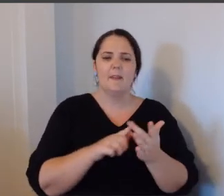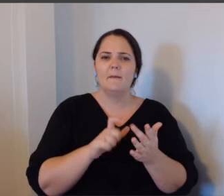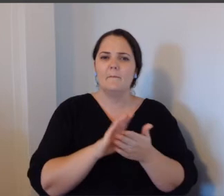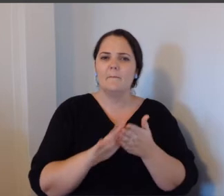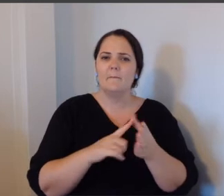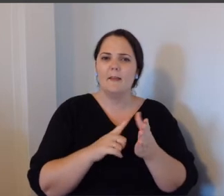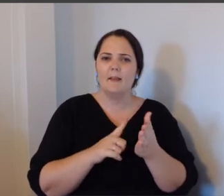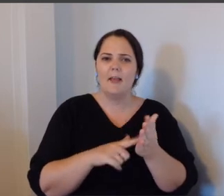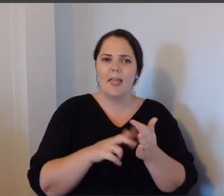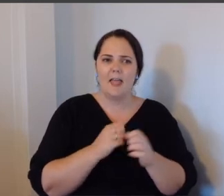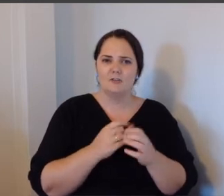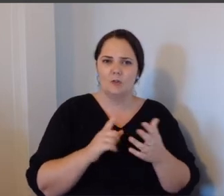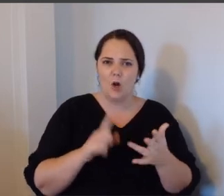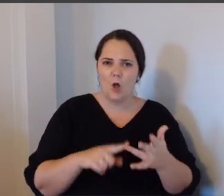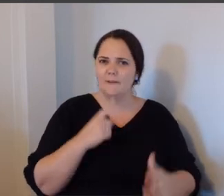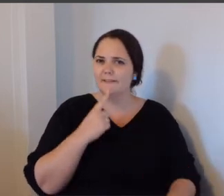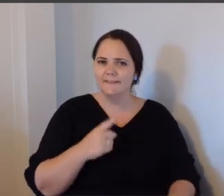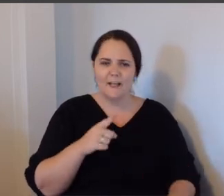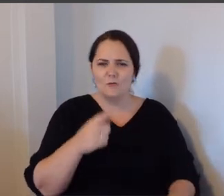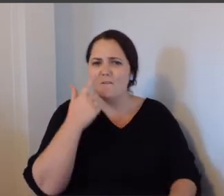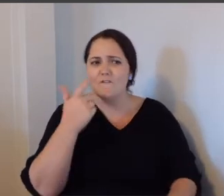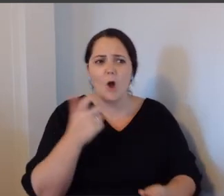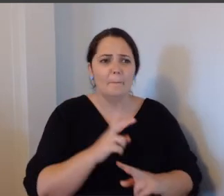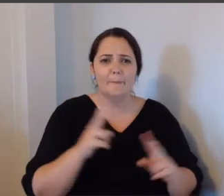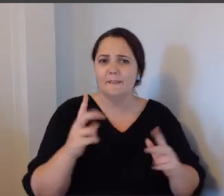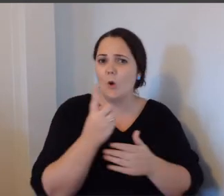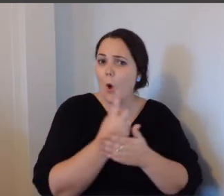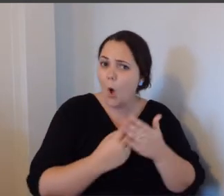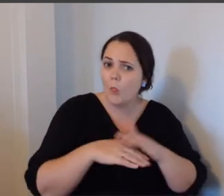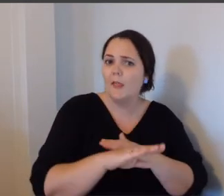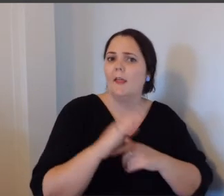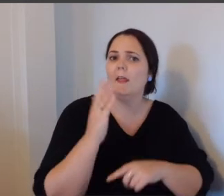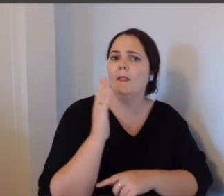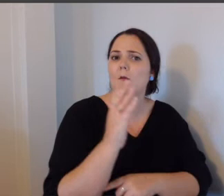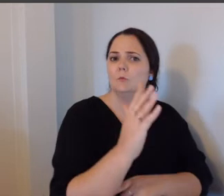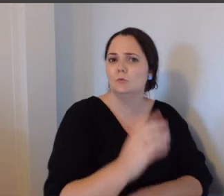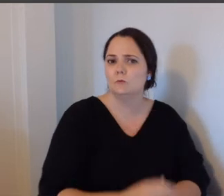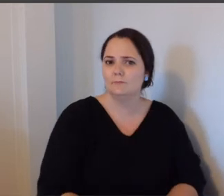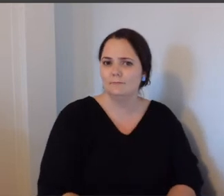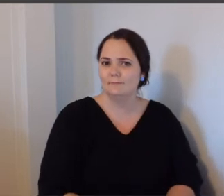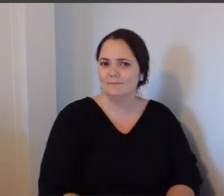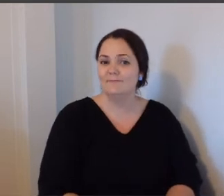And Leonardo similarly wrote that, 'the painter must live alone, contemplate what his eye perceives and